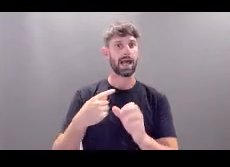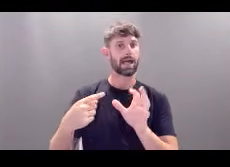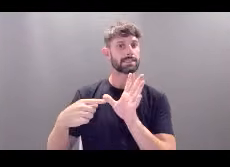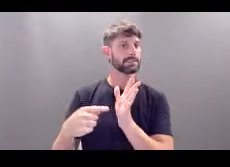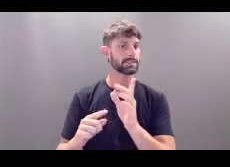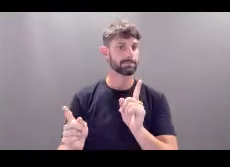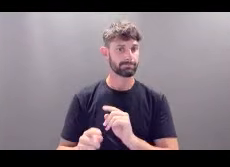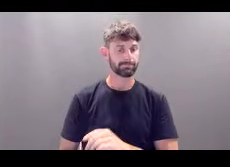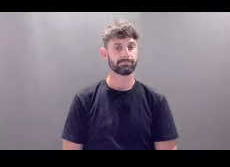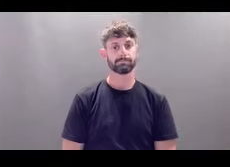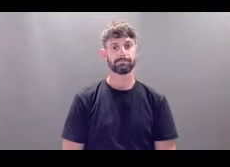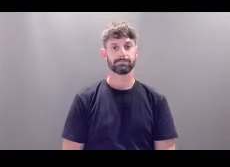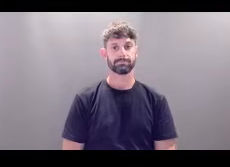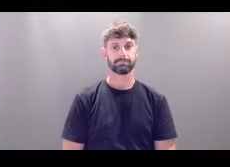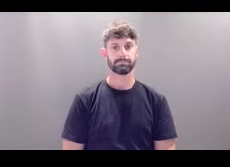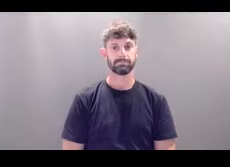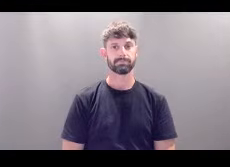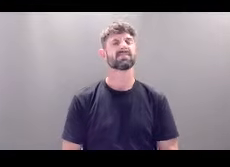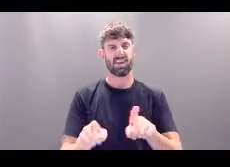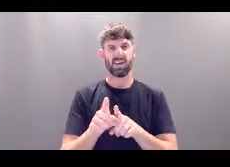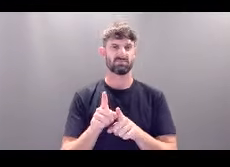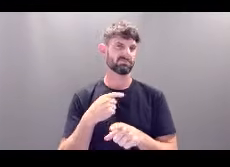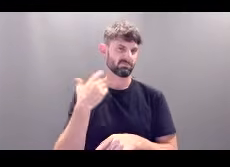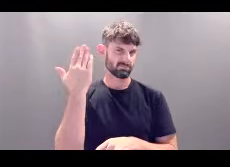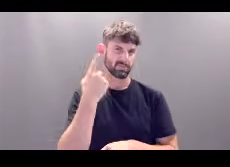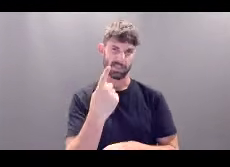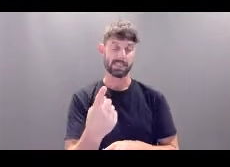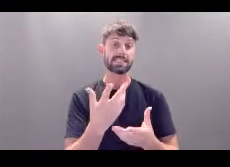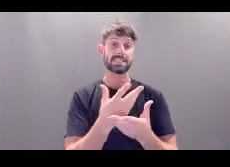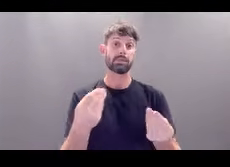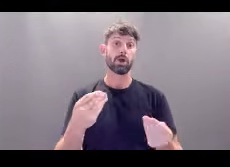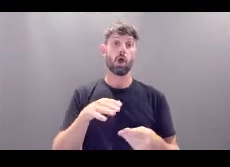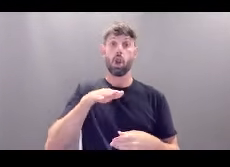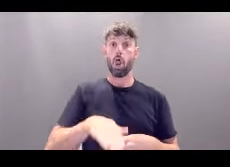As we said earlier, some low cost products, such as bed